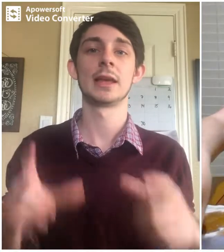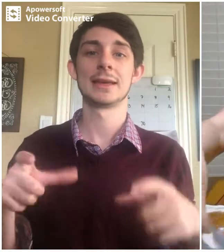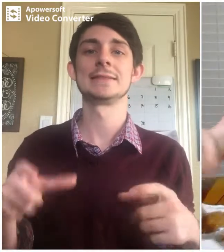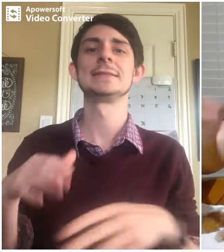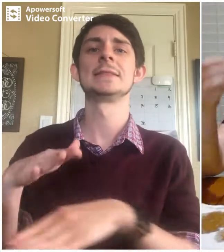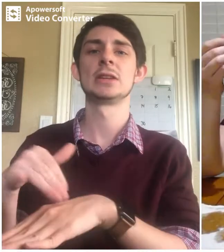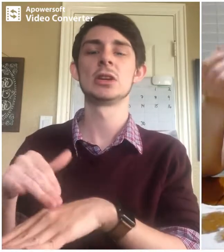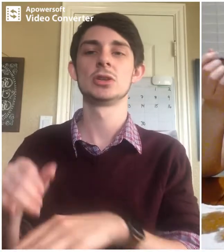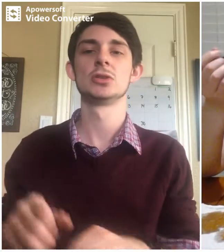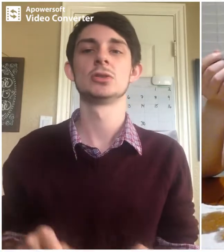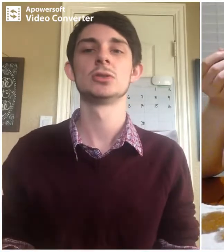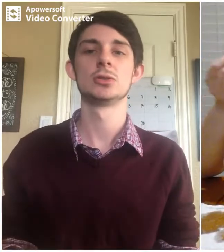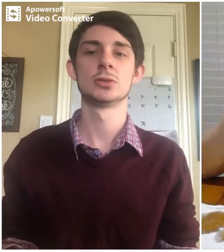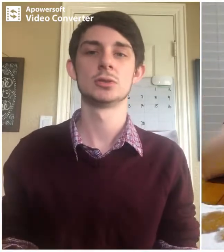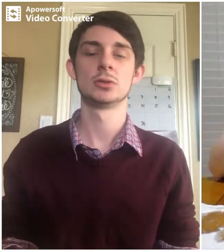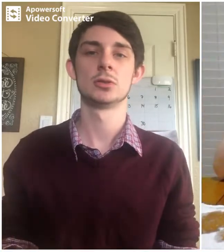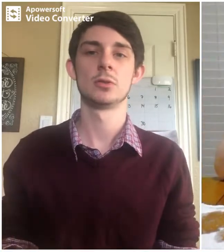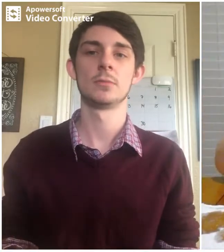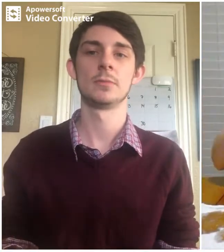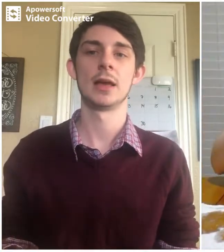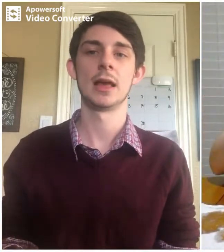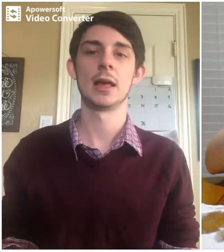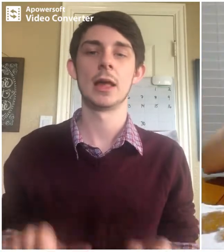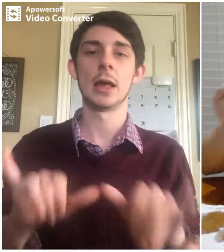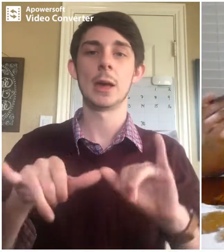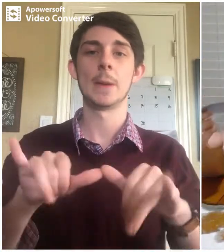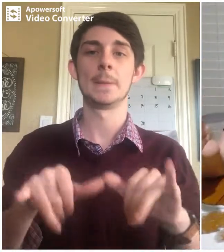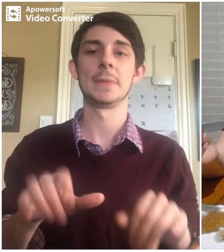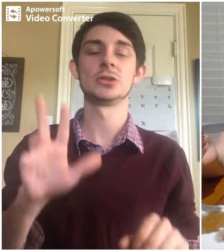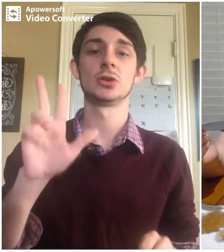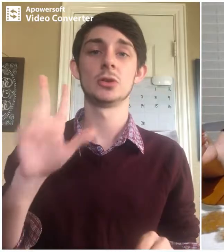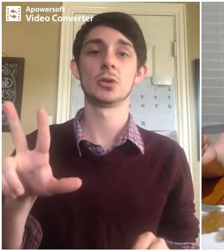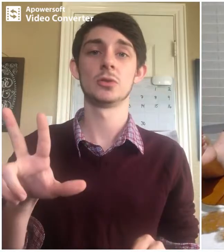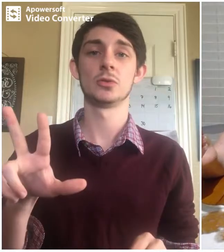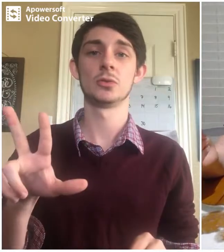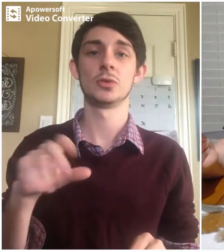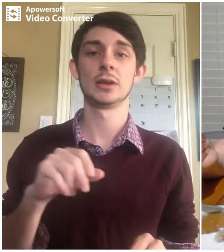So you're actually going to use three teaspoons (three TABLESPOONS) of dish soap into your mixture.